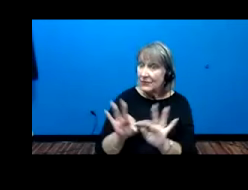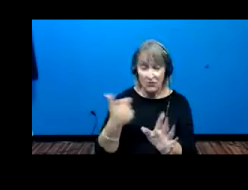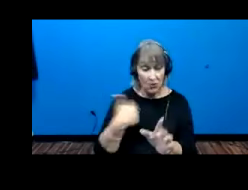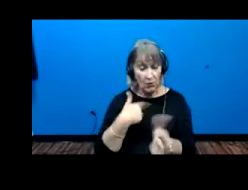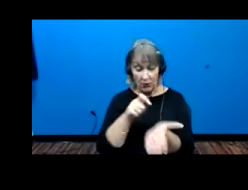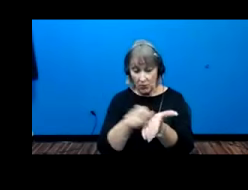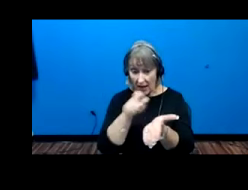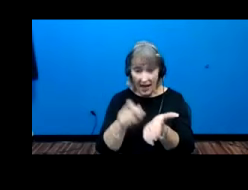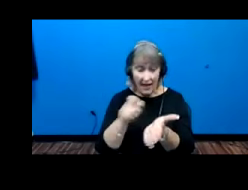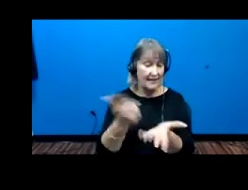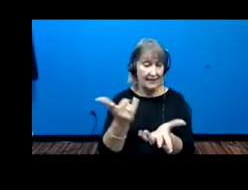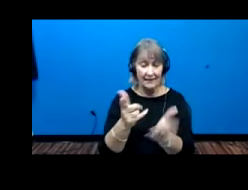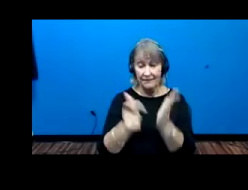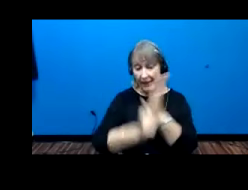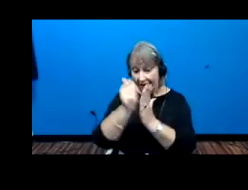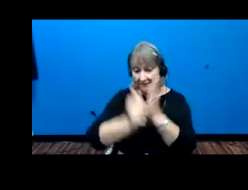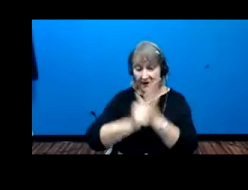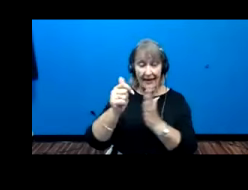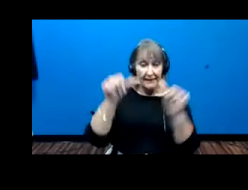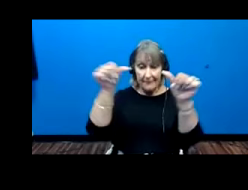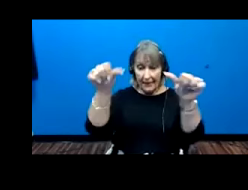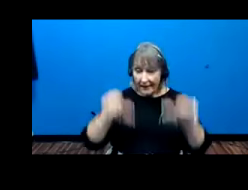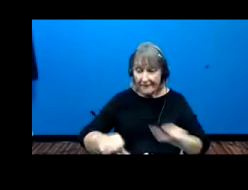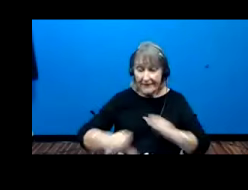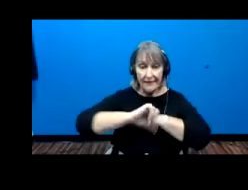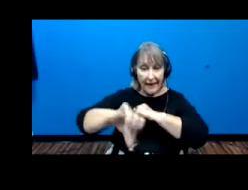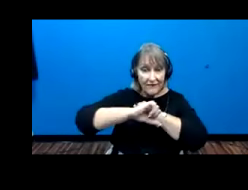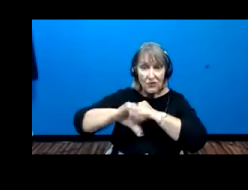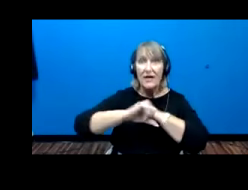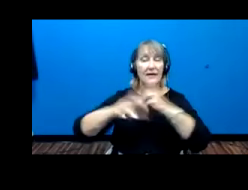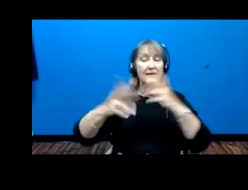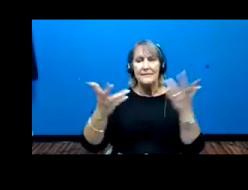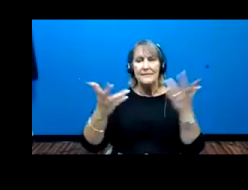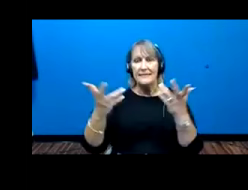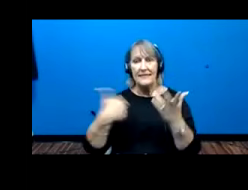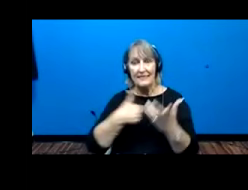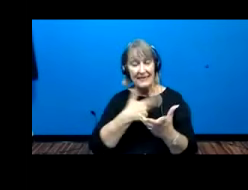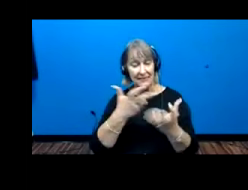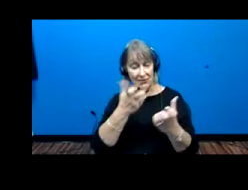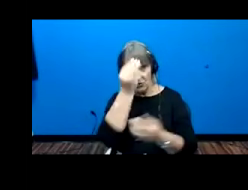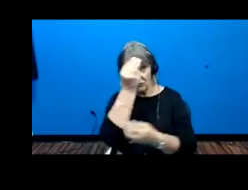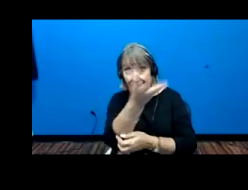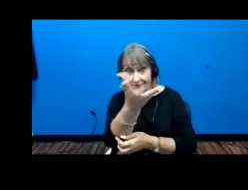and creating meaningful guidance in formats that would really reach the deaf community